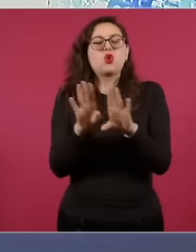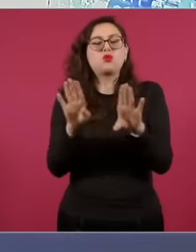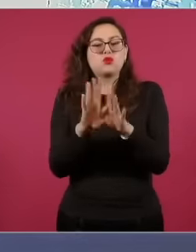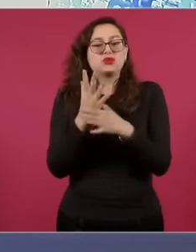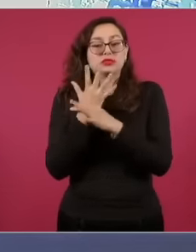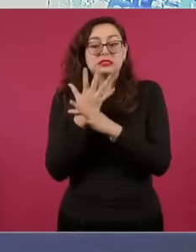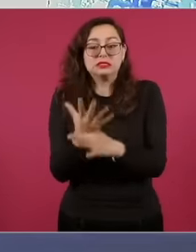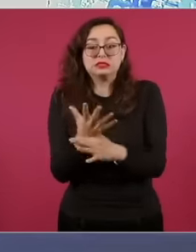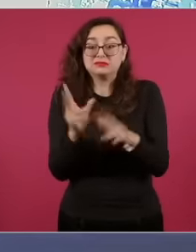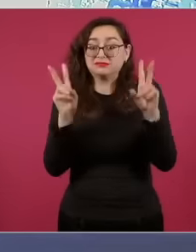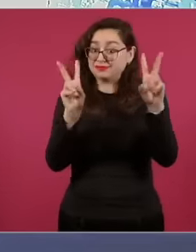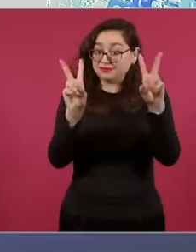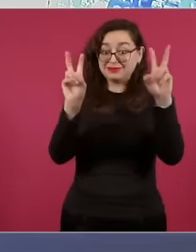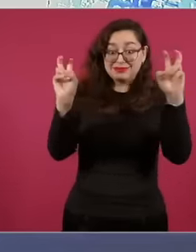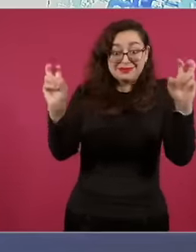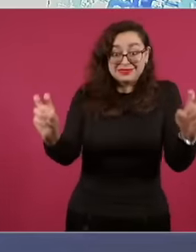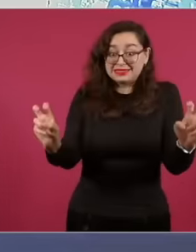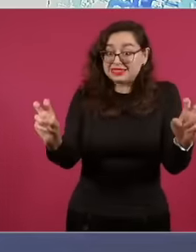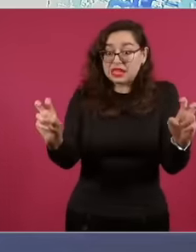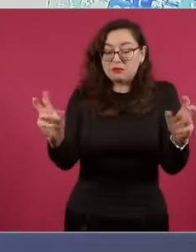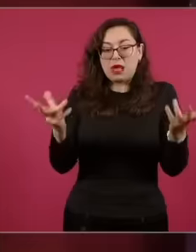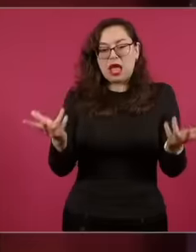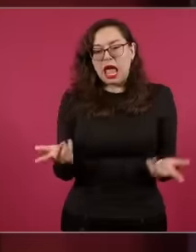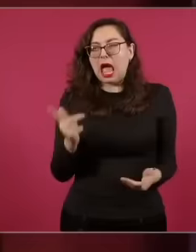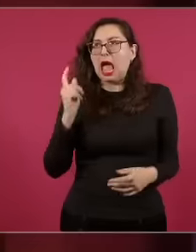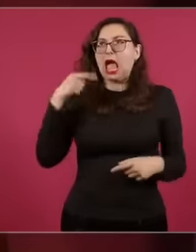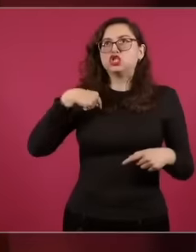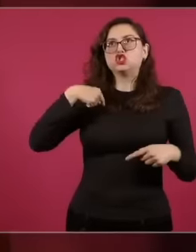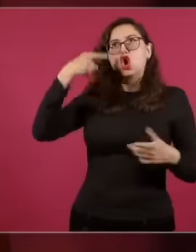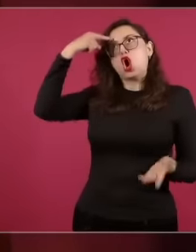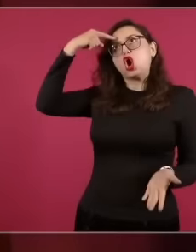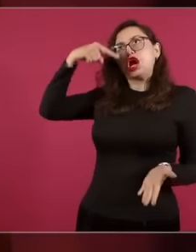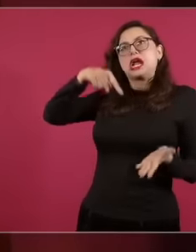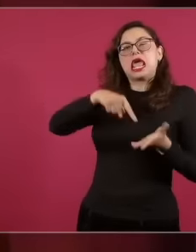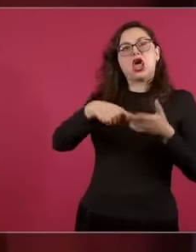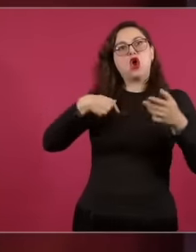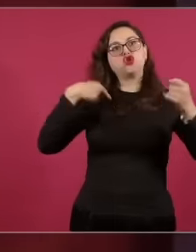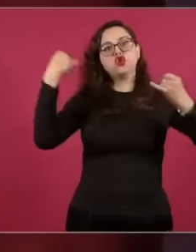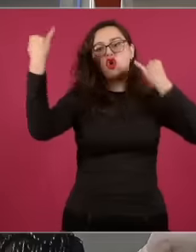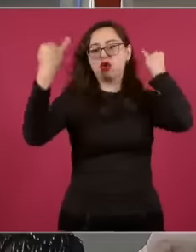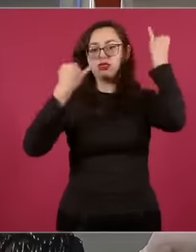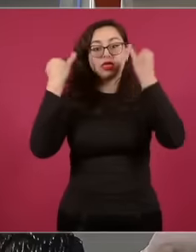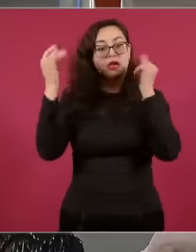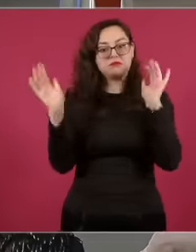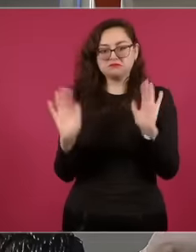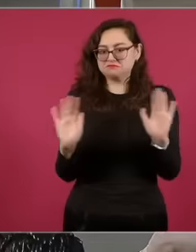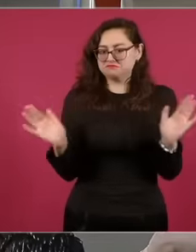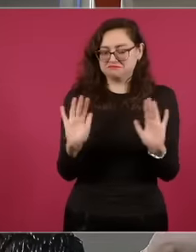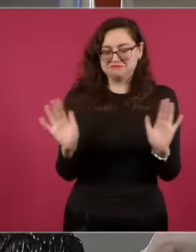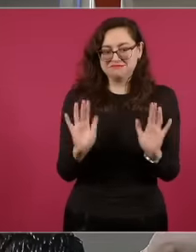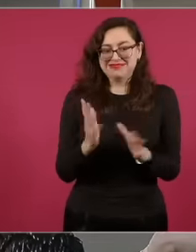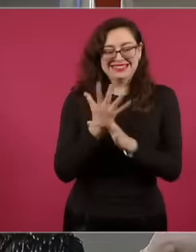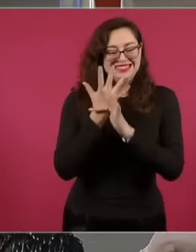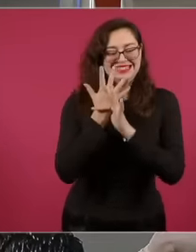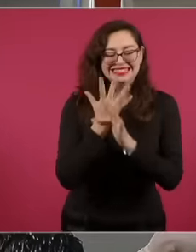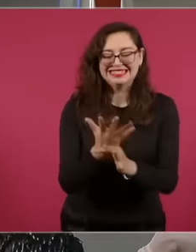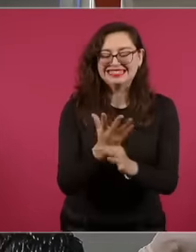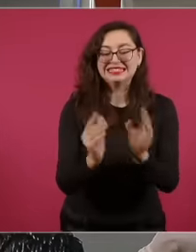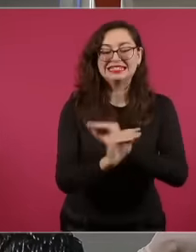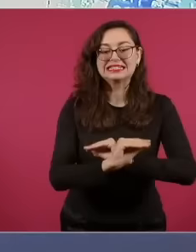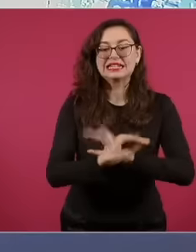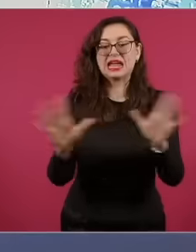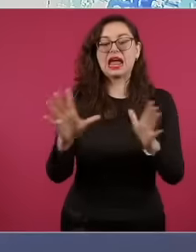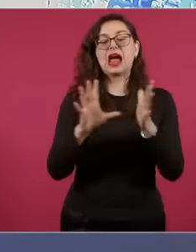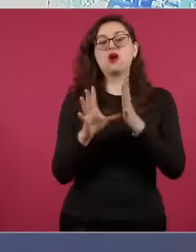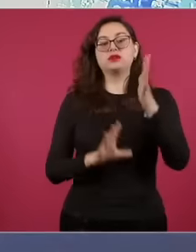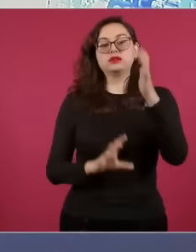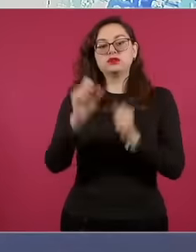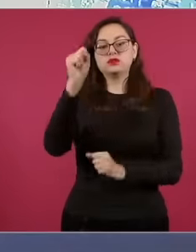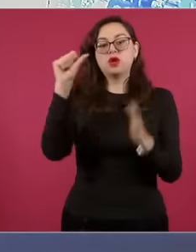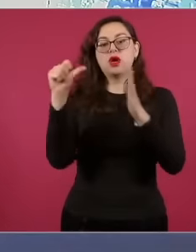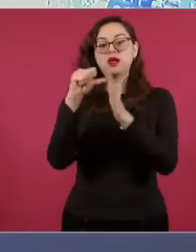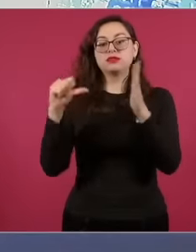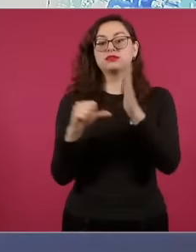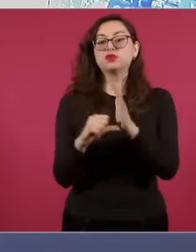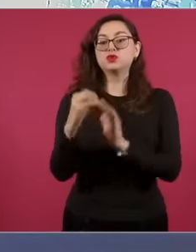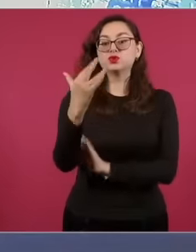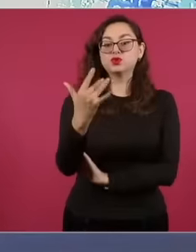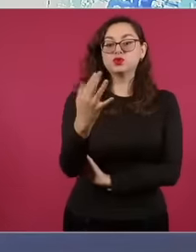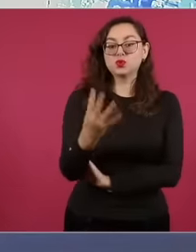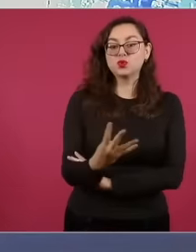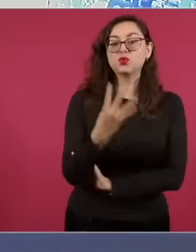the Constitution, it is not an interpretation, it is textual. Article 54 of the Constitution, which regulates